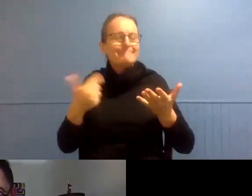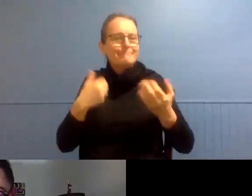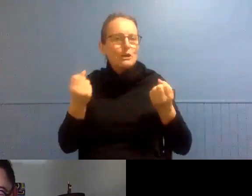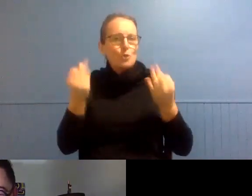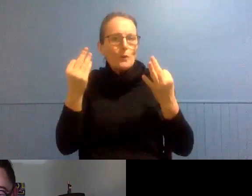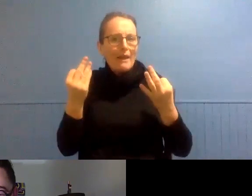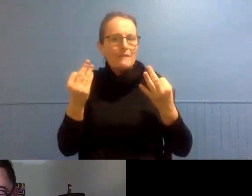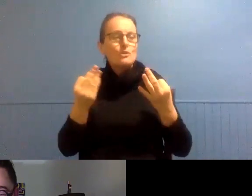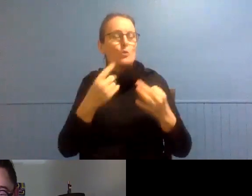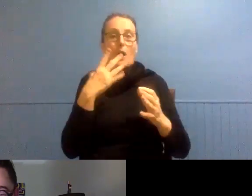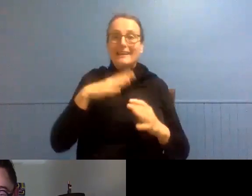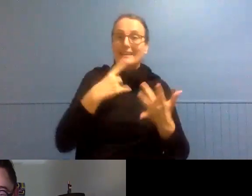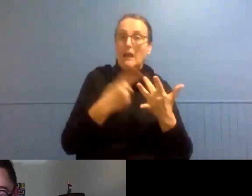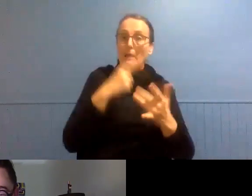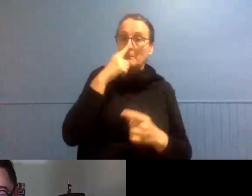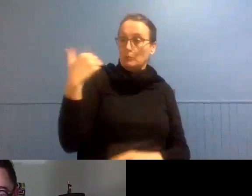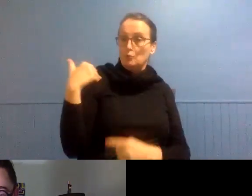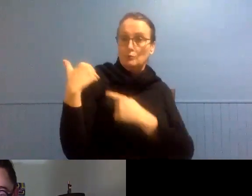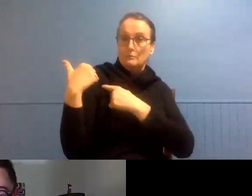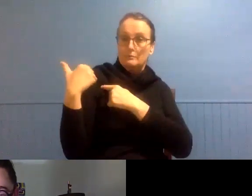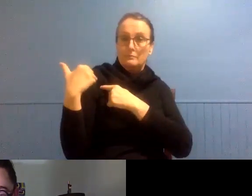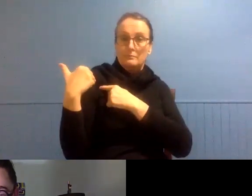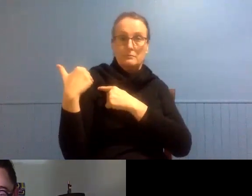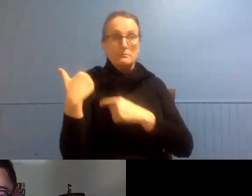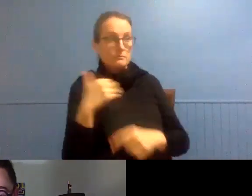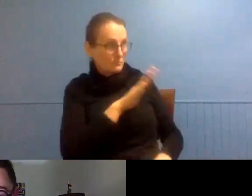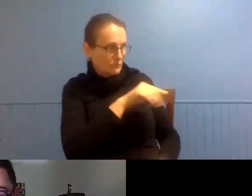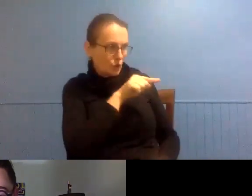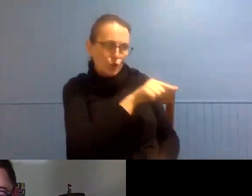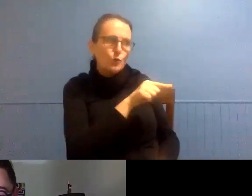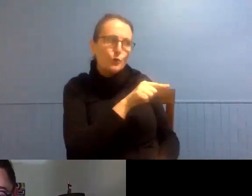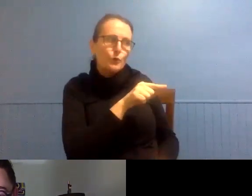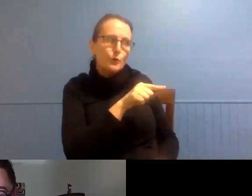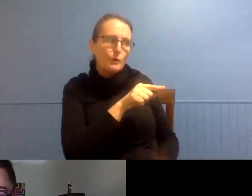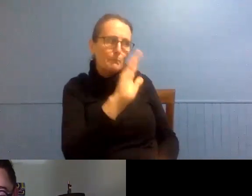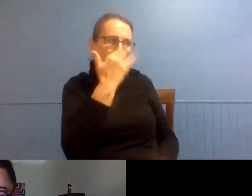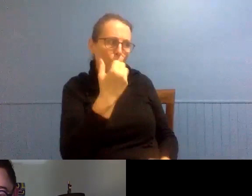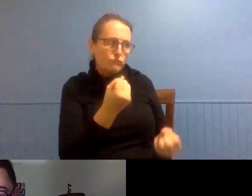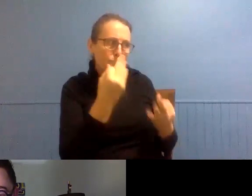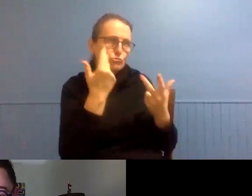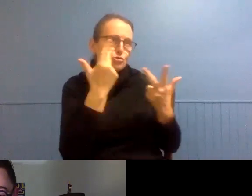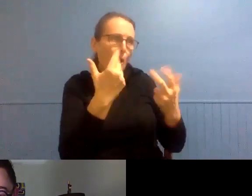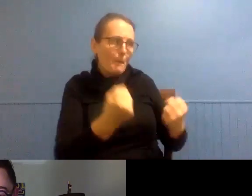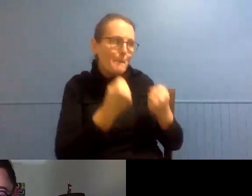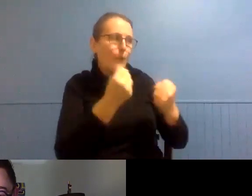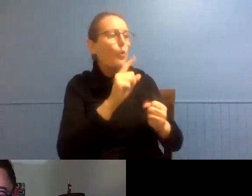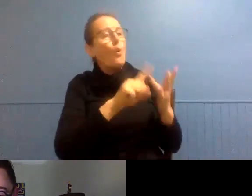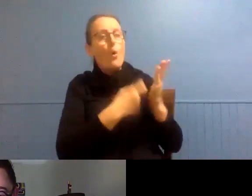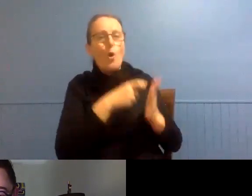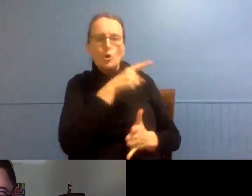And I will go, "I didn't notice that. " It could've been an abuse of my power. So negotiating power is the bed rock.